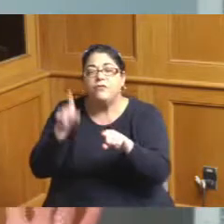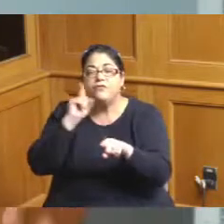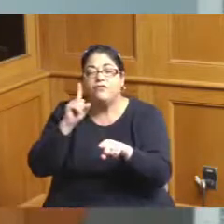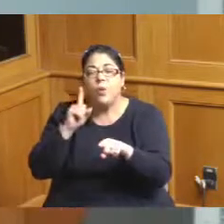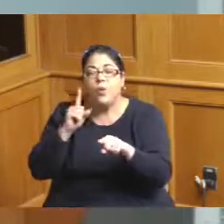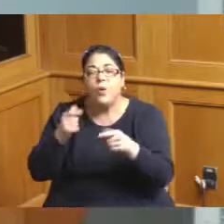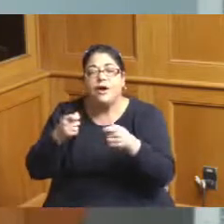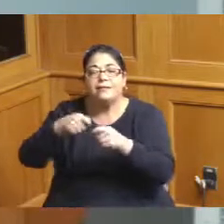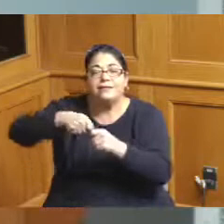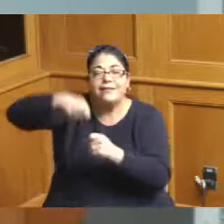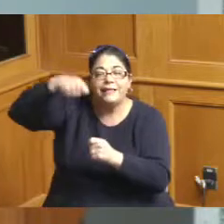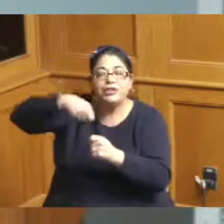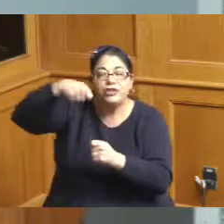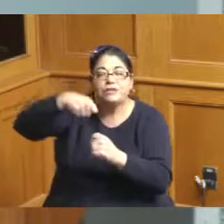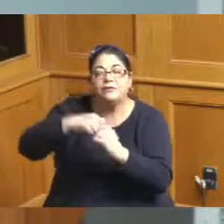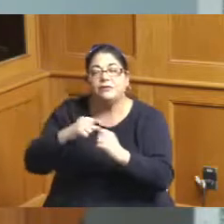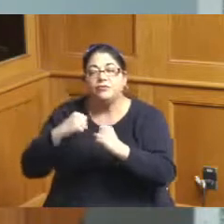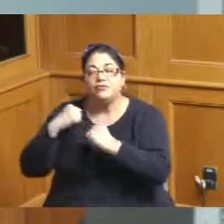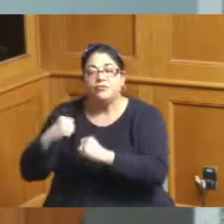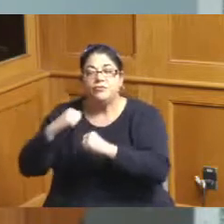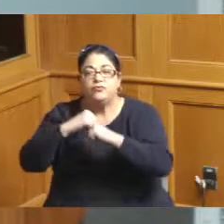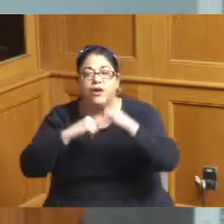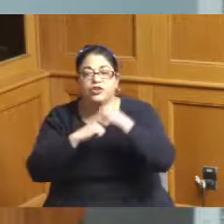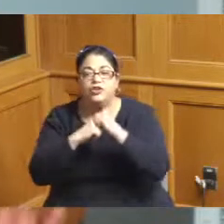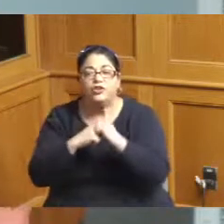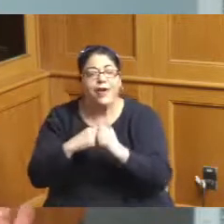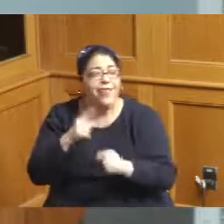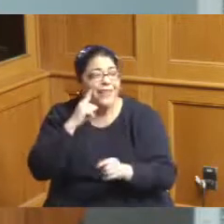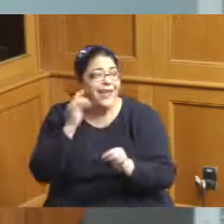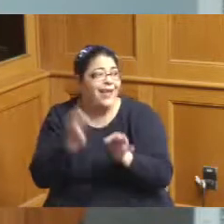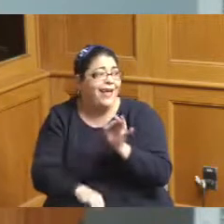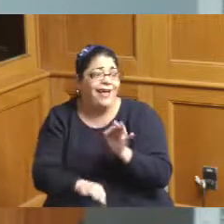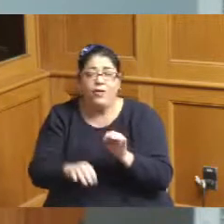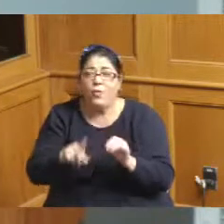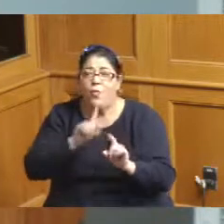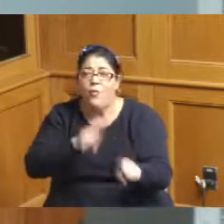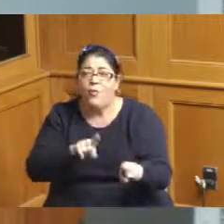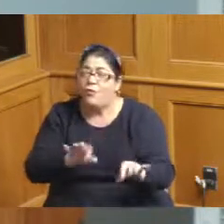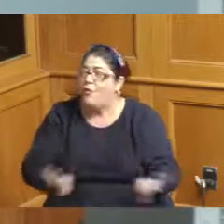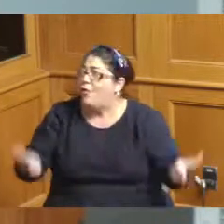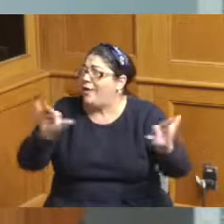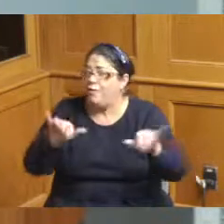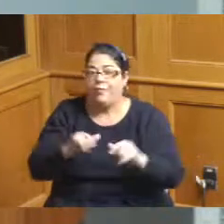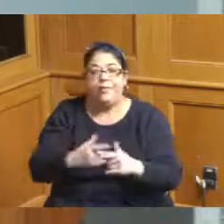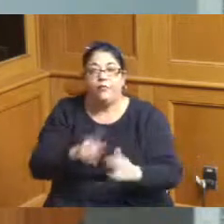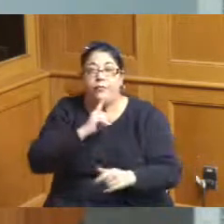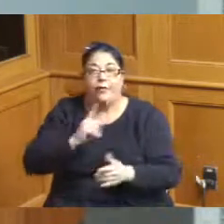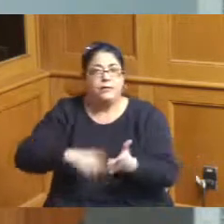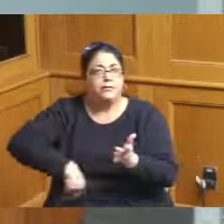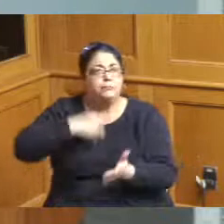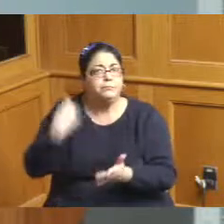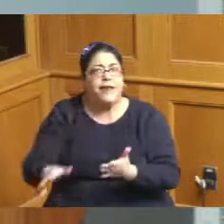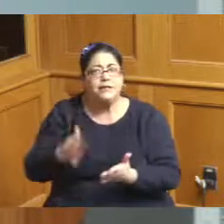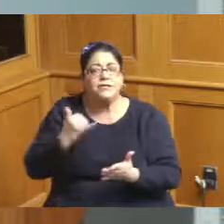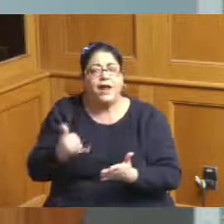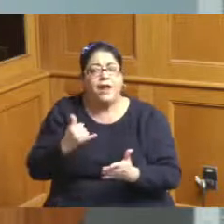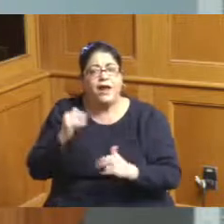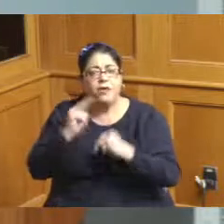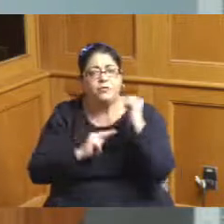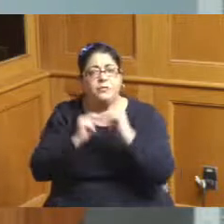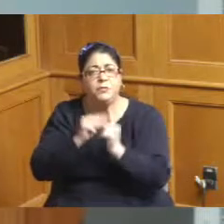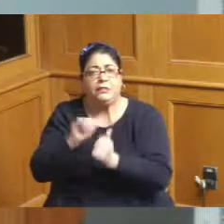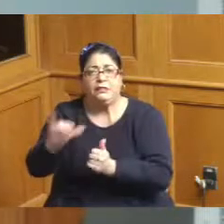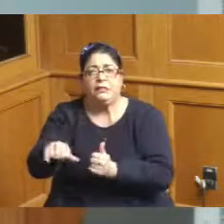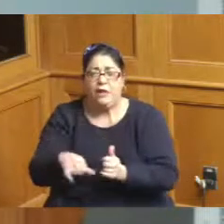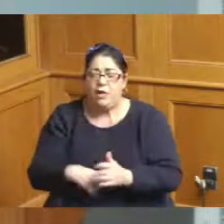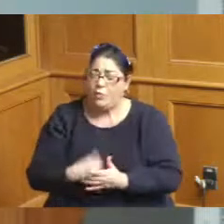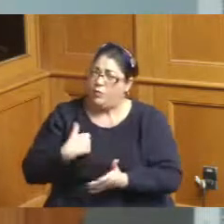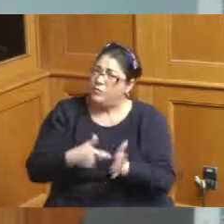those typically mundane items are sky high cost wise right now so we are